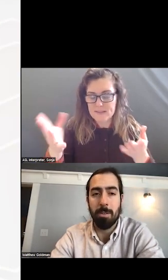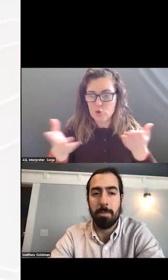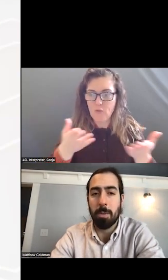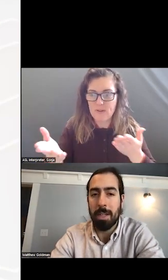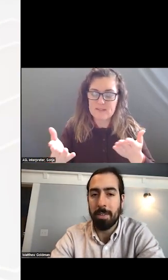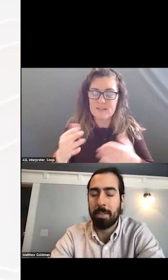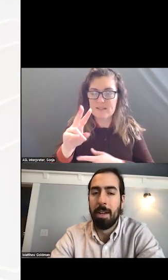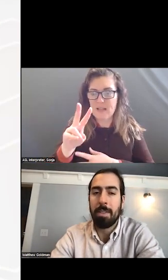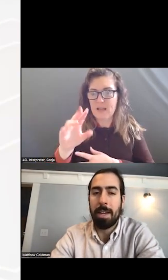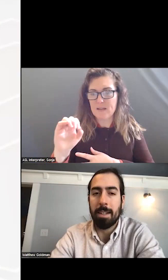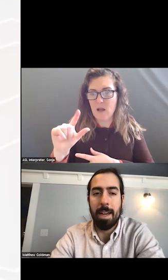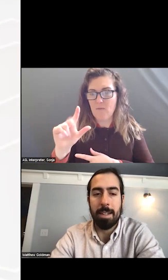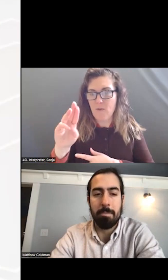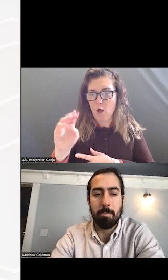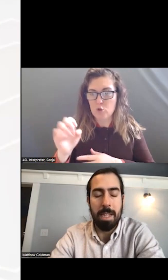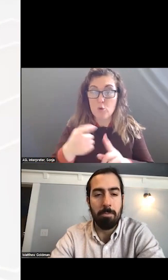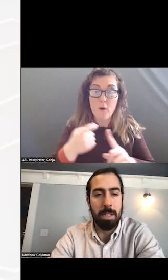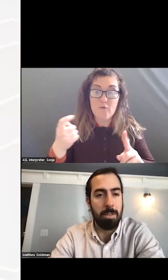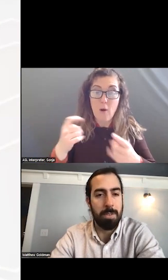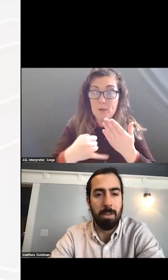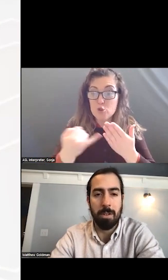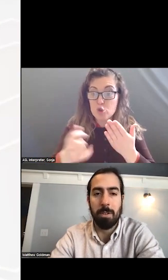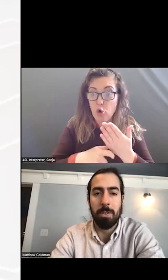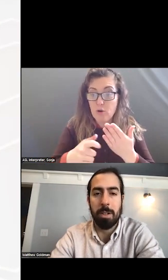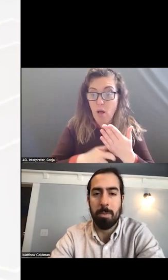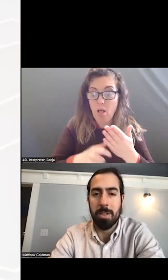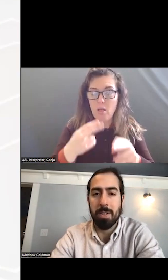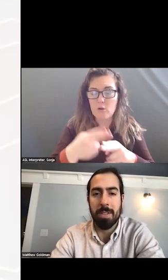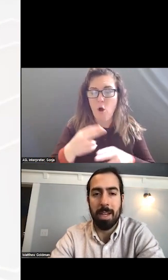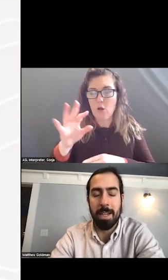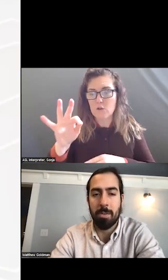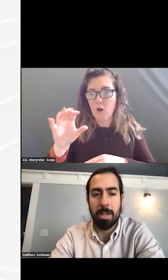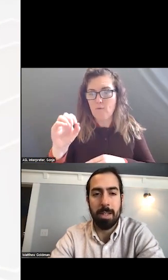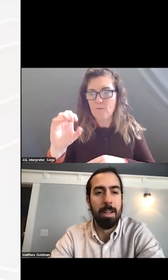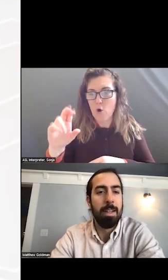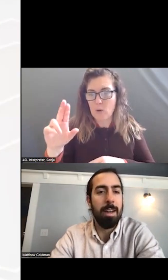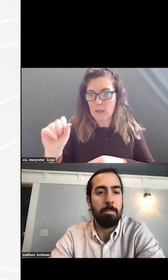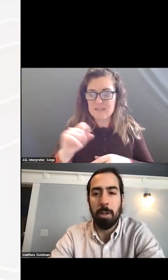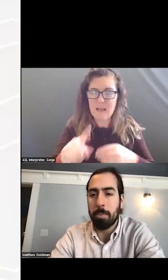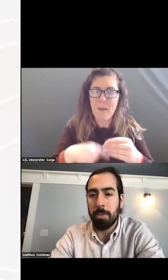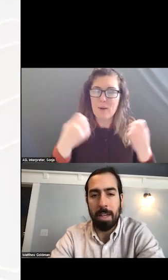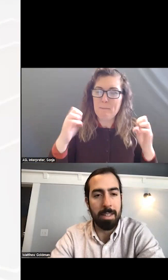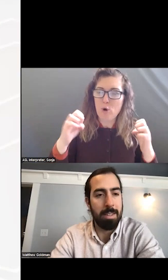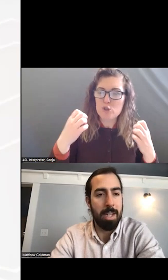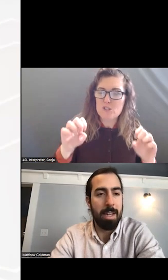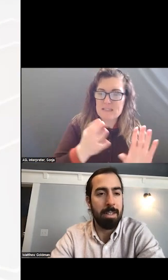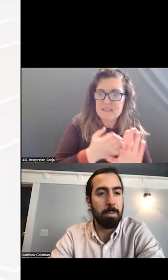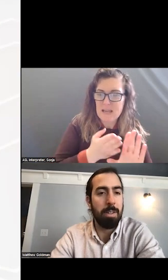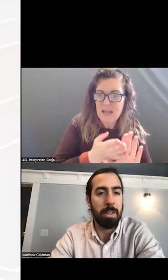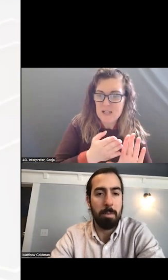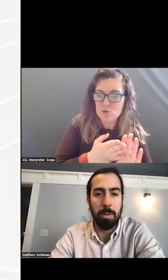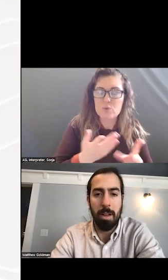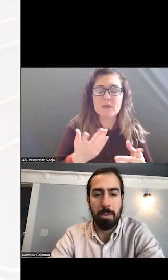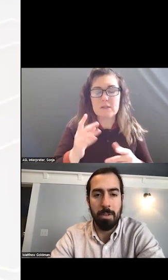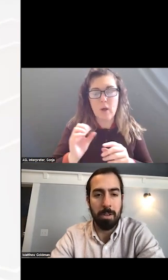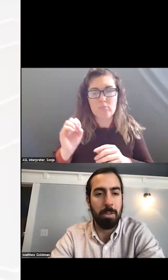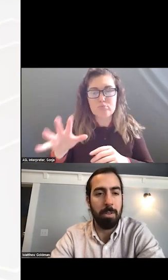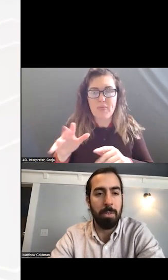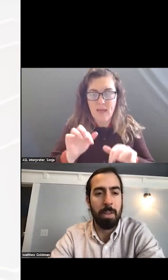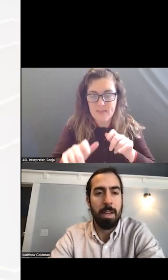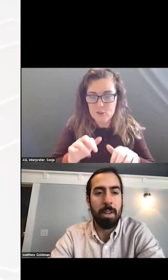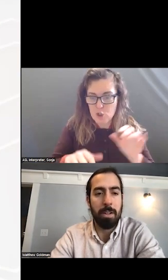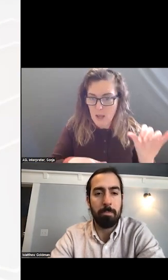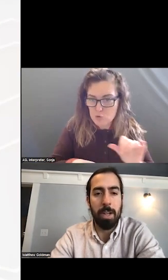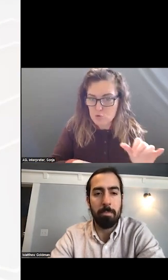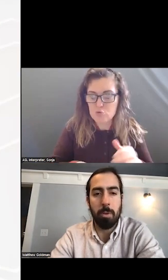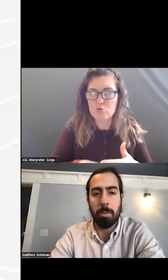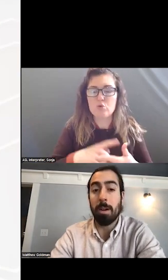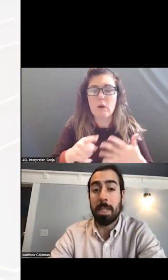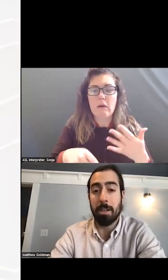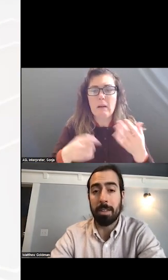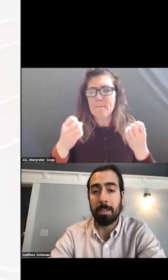JOURNAL OF FOCUS. THERE WERE A COUPLE OF ARTICLES AND COMMENTS